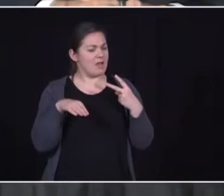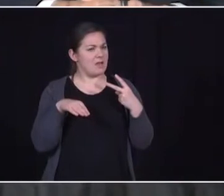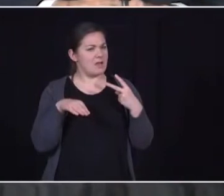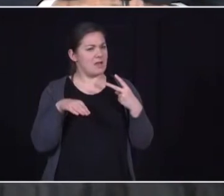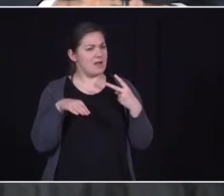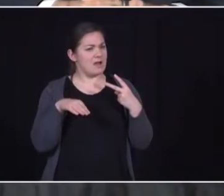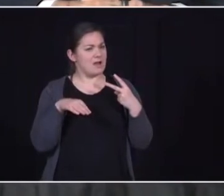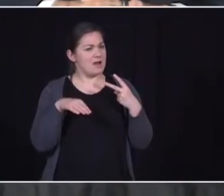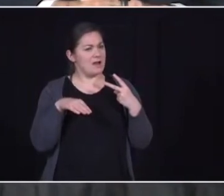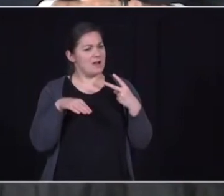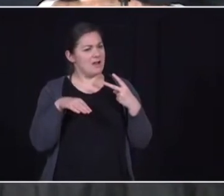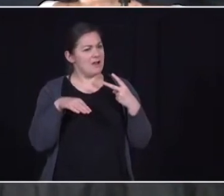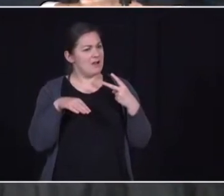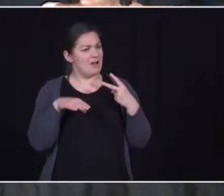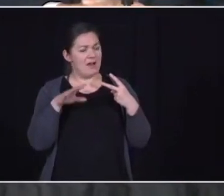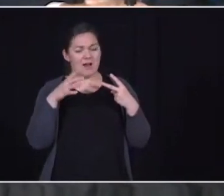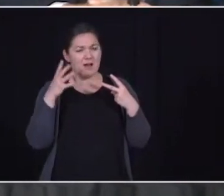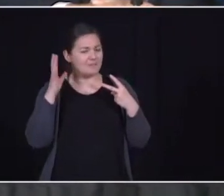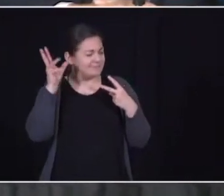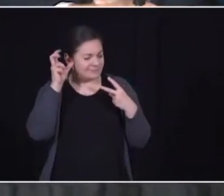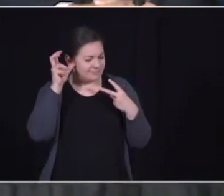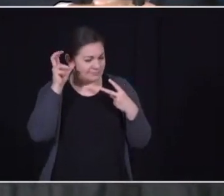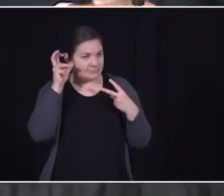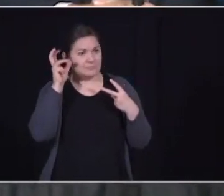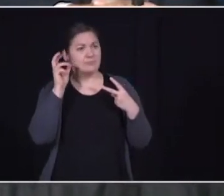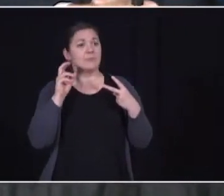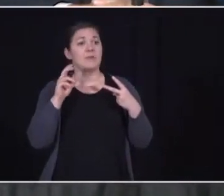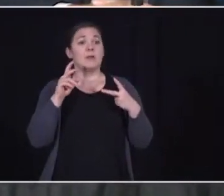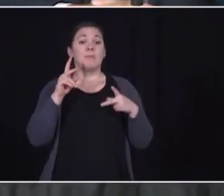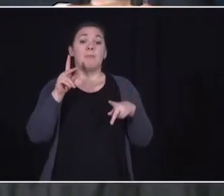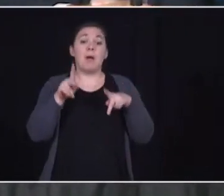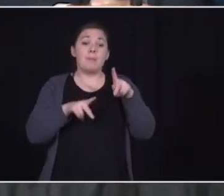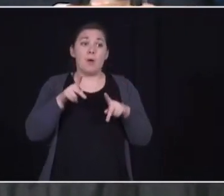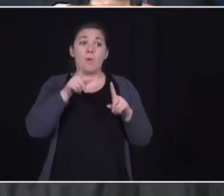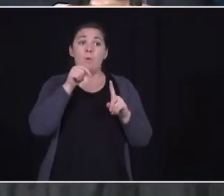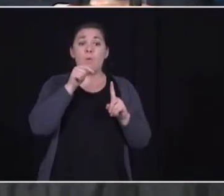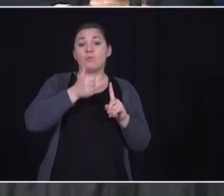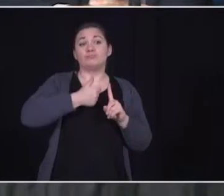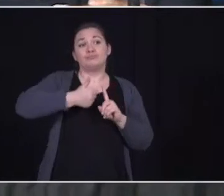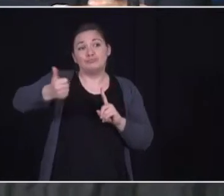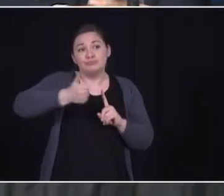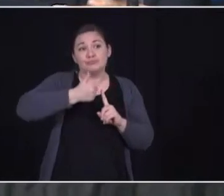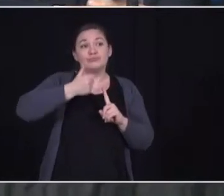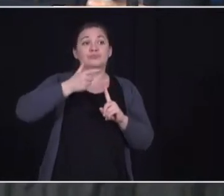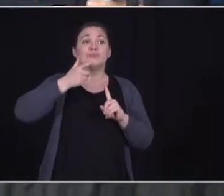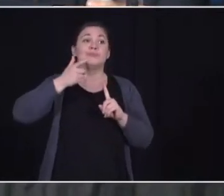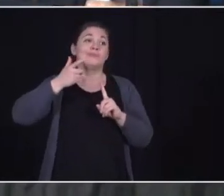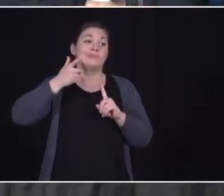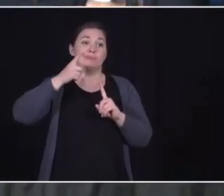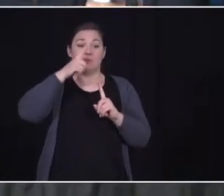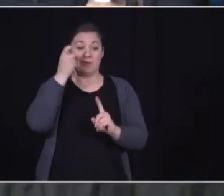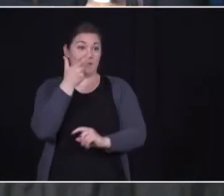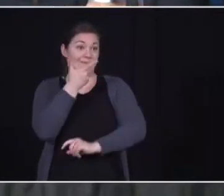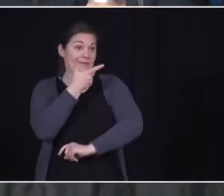Staying on the transparency I know a lot of this is being competitive giving answers around approval and transportation.